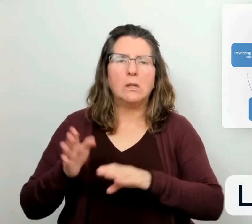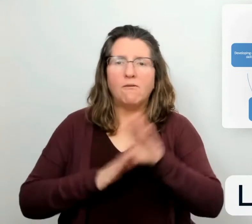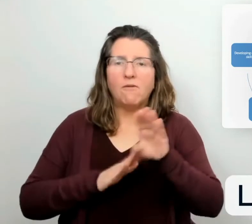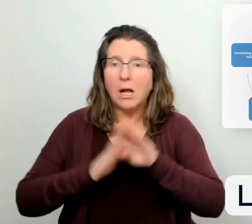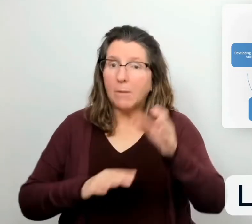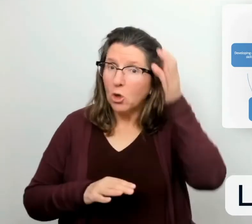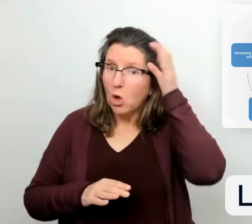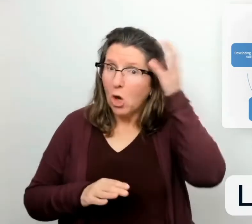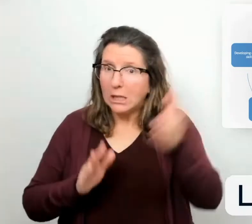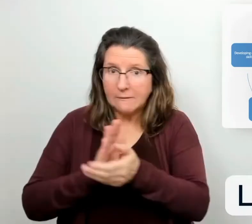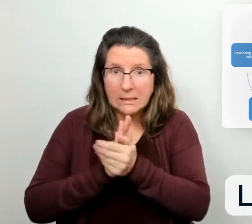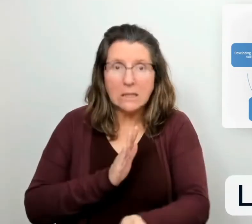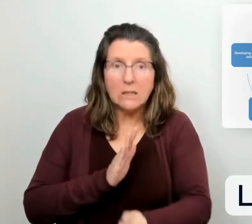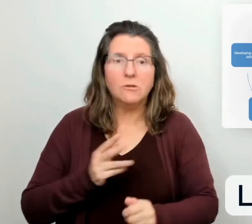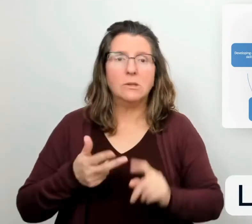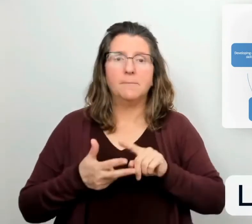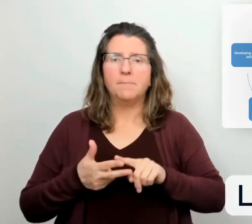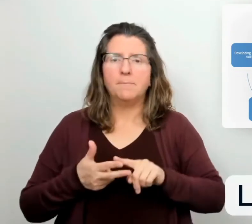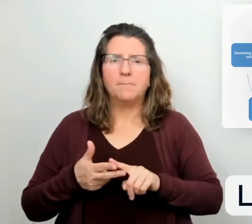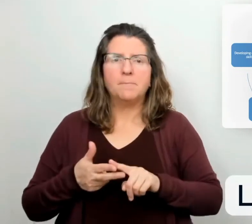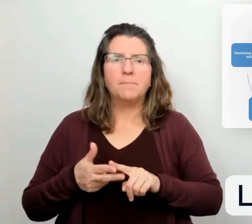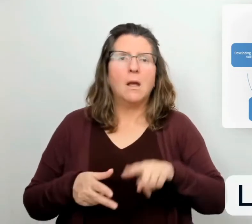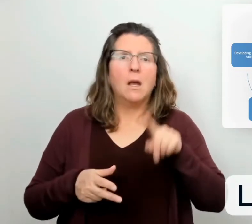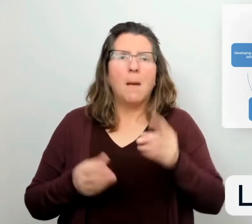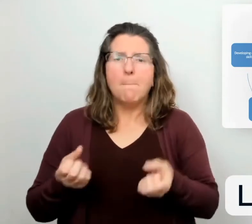Literacy includes developing cognitive skills.